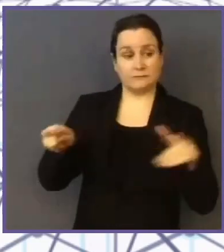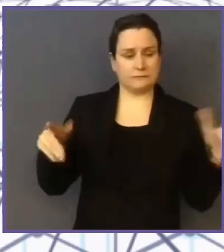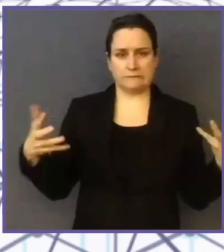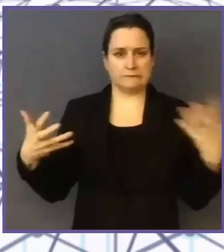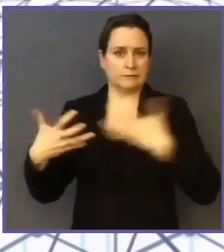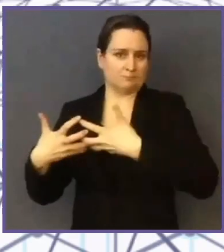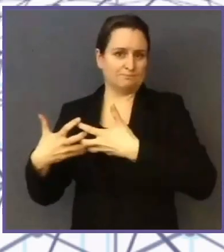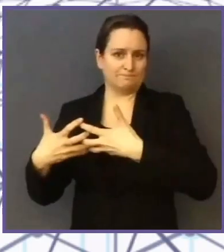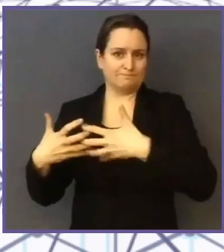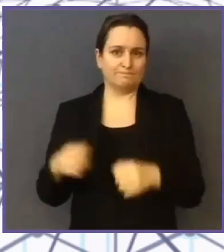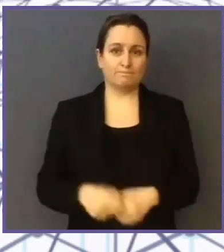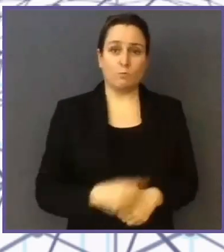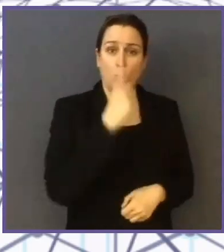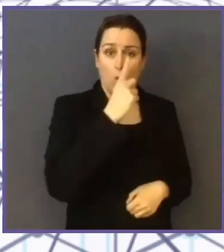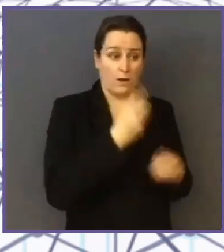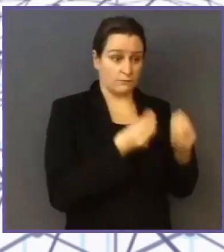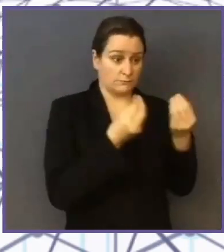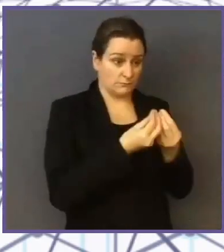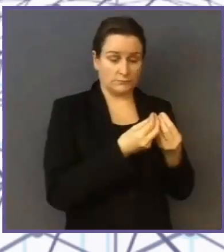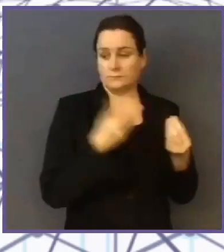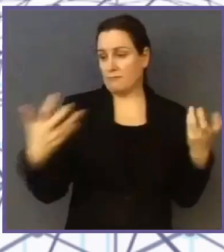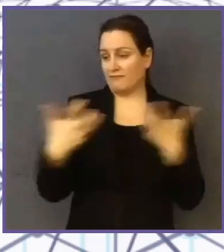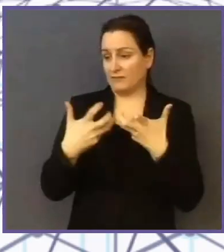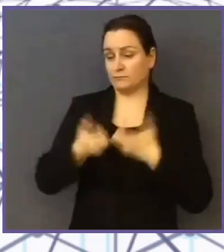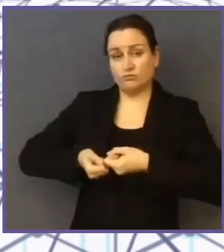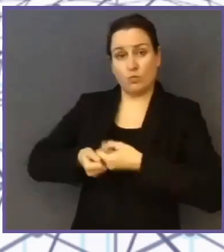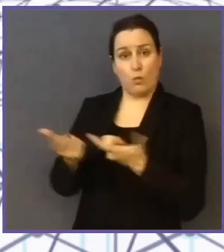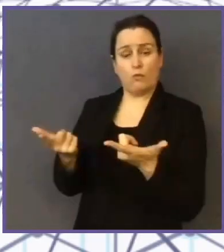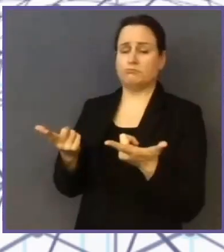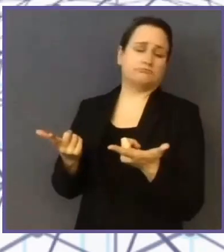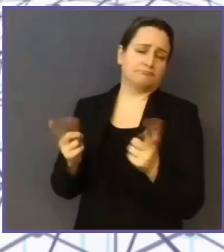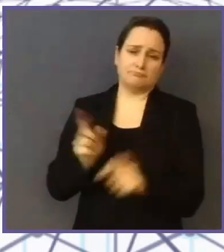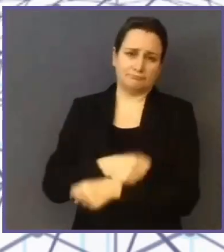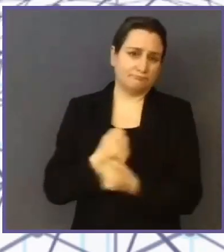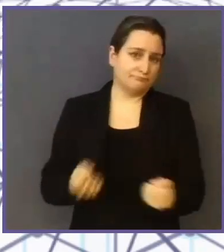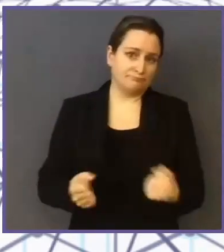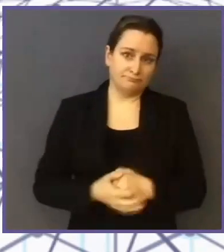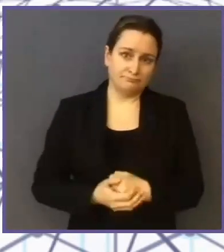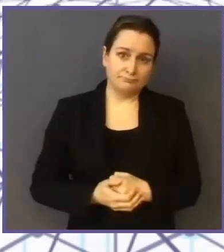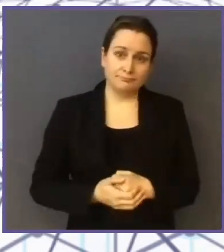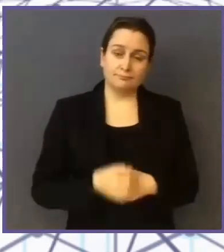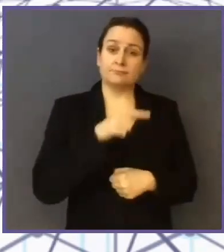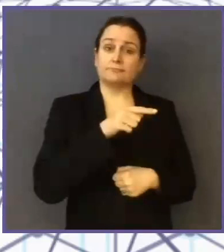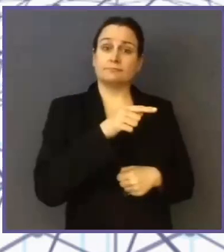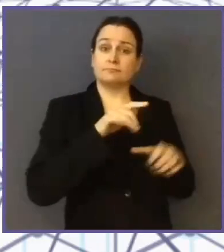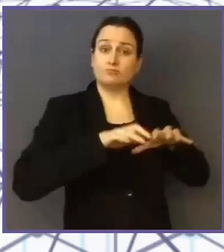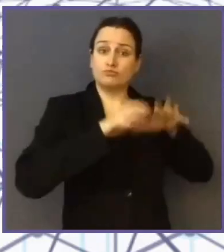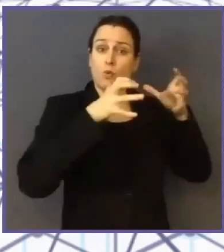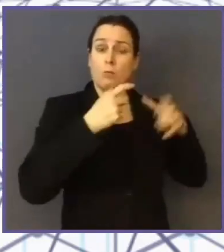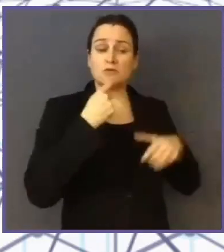They can't, if something has to be made completely bespoke. From scratch, it can't be imported.